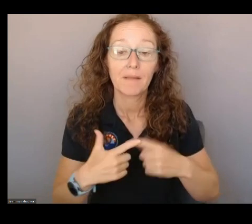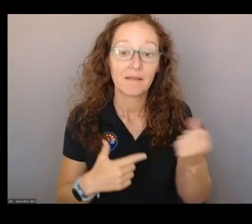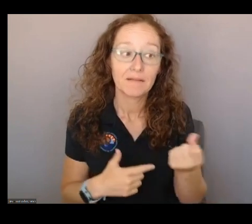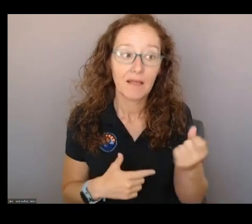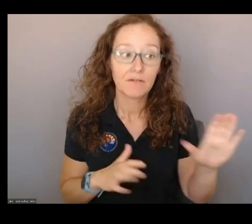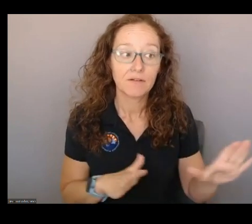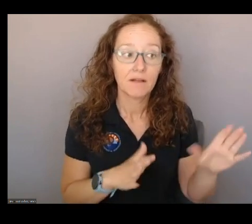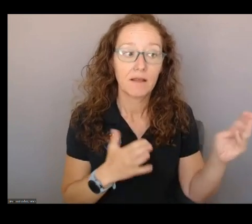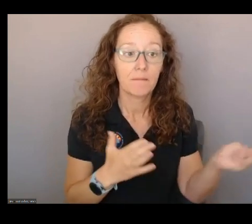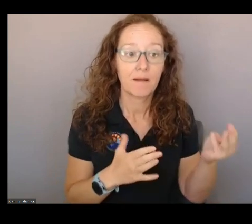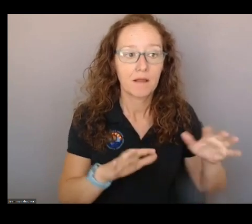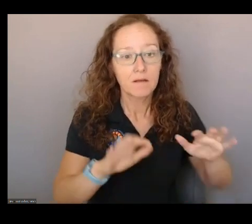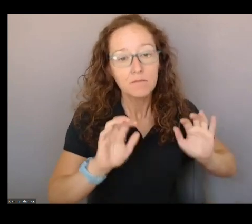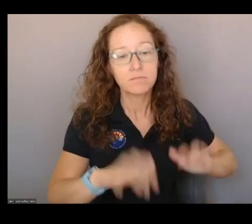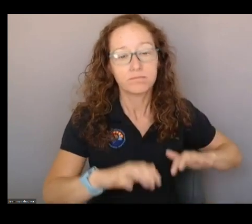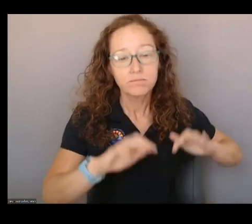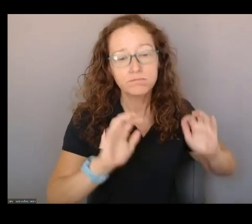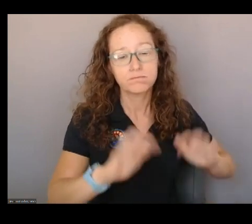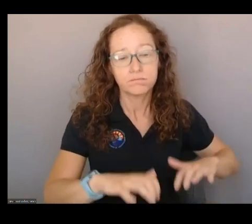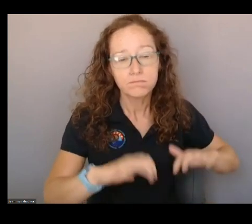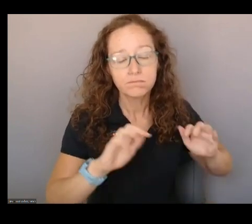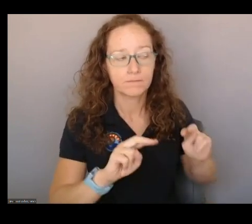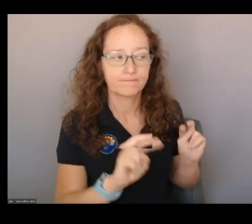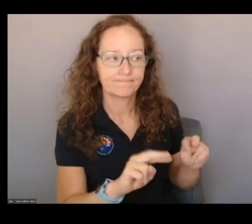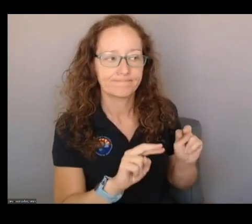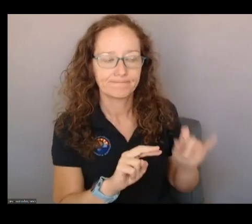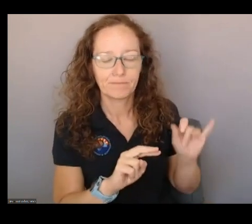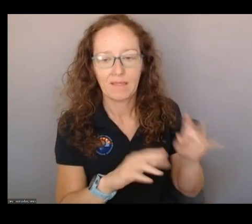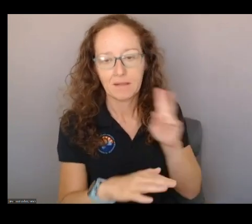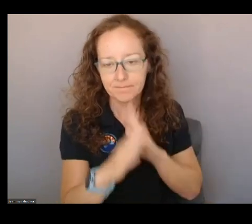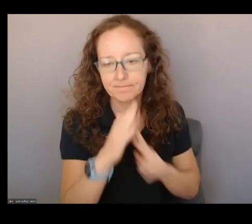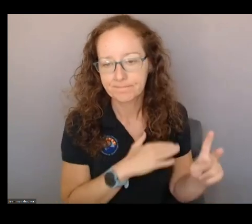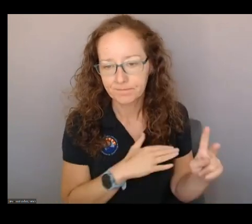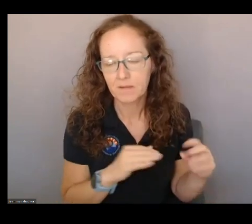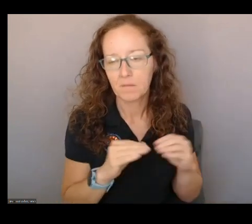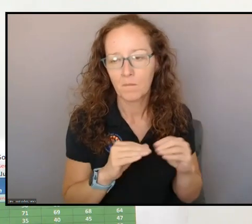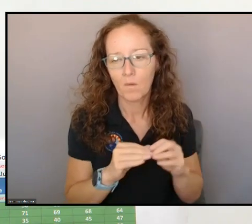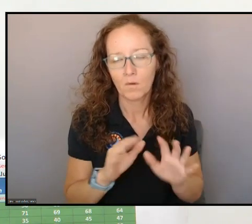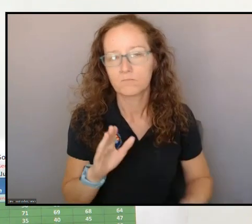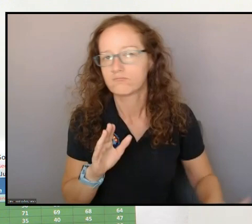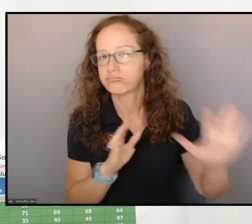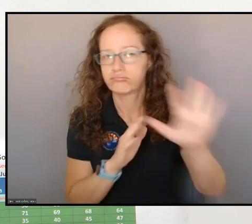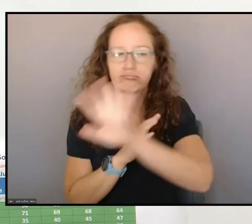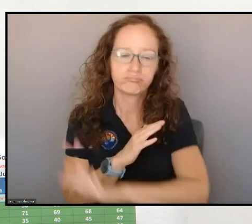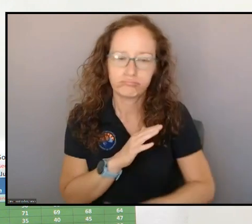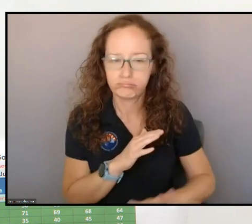going to really be watching for the potential of more widespread thunderstorms, and heavy rain. But as you can see